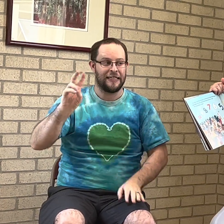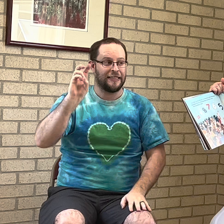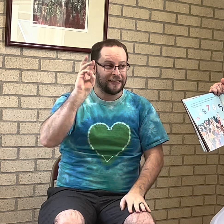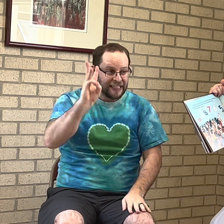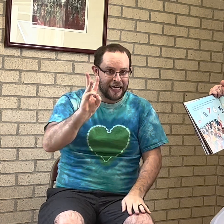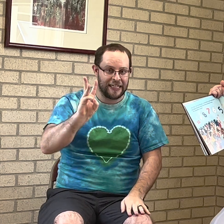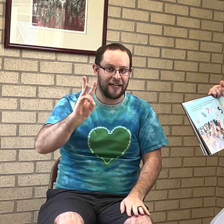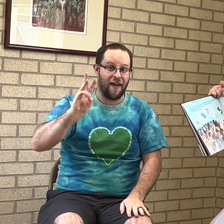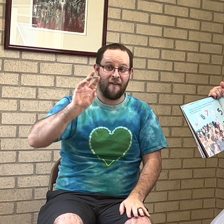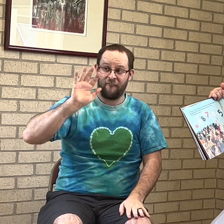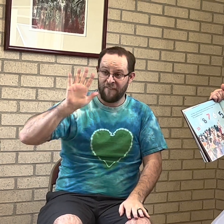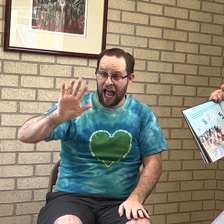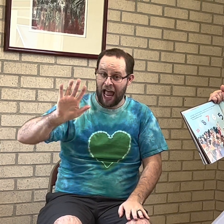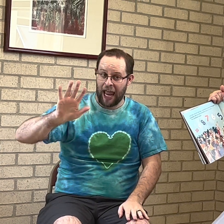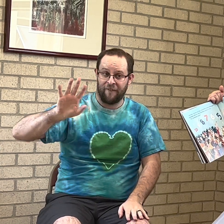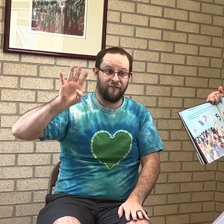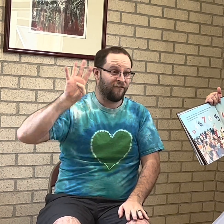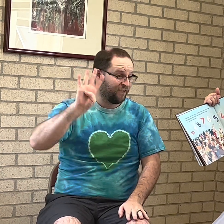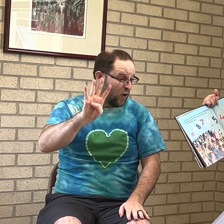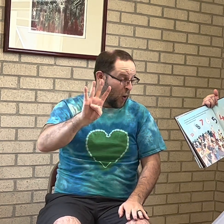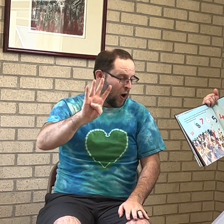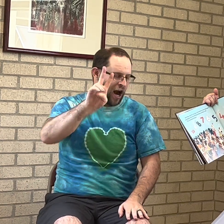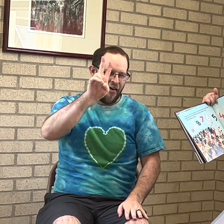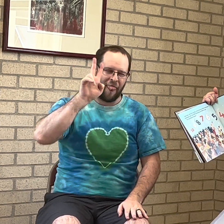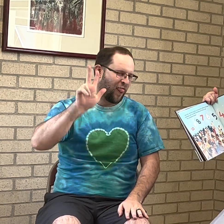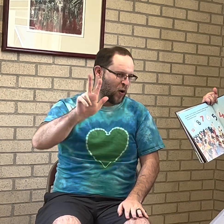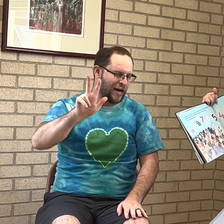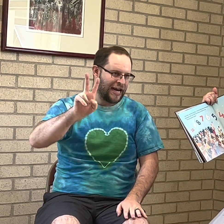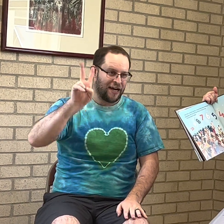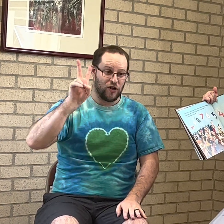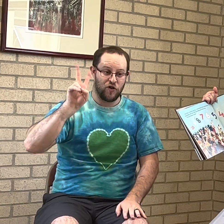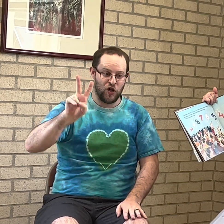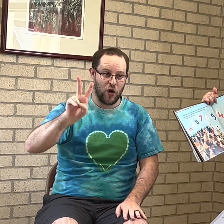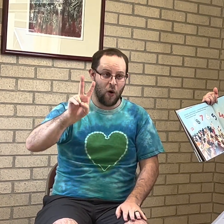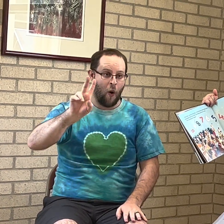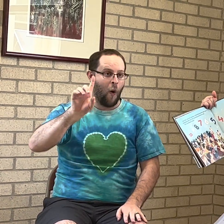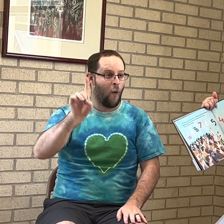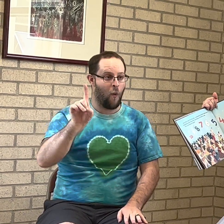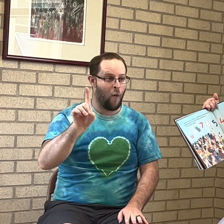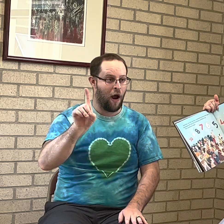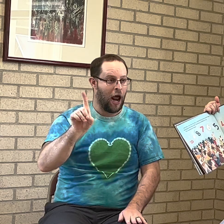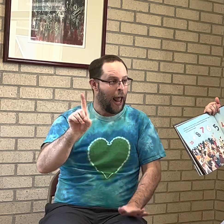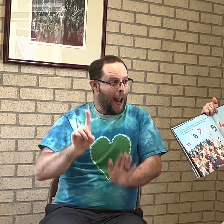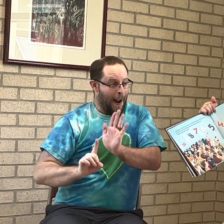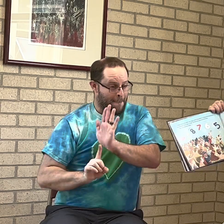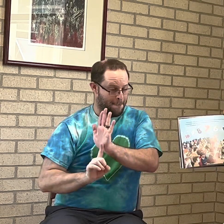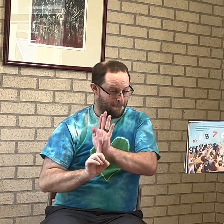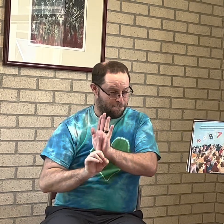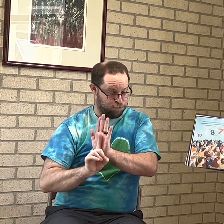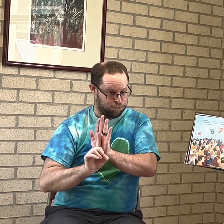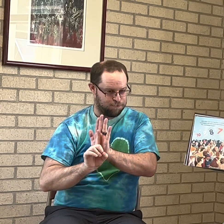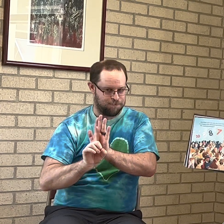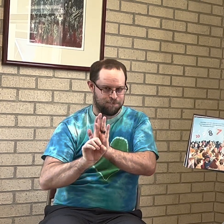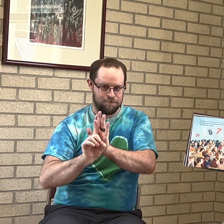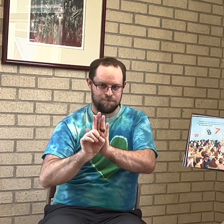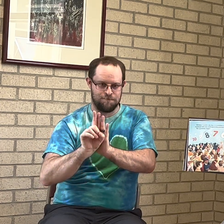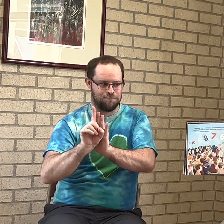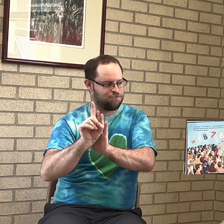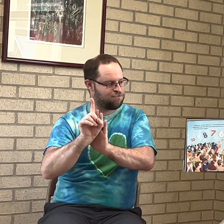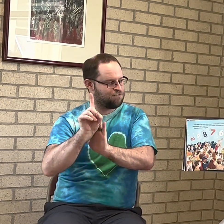nine, eight, seven, six, five, four, three, two, one lift off! Blast Off! Mr. Dixon: Yeah